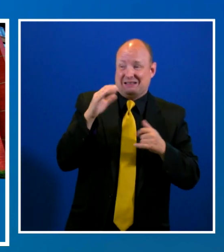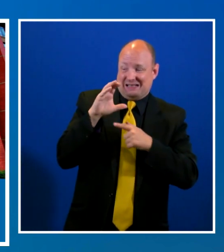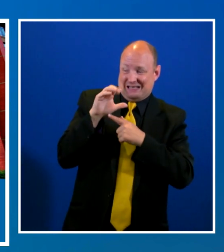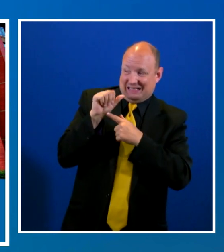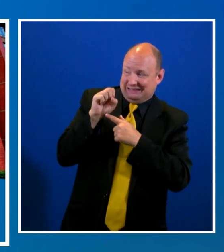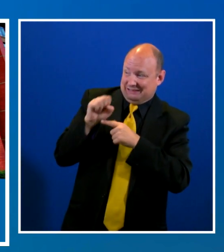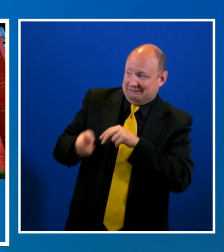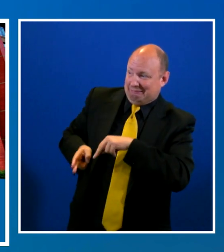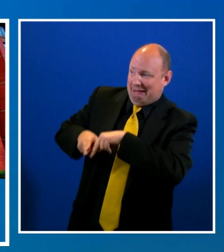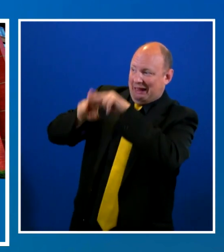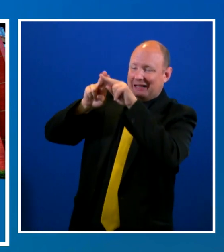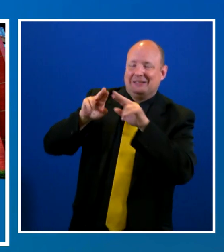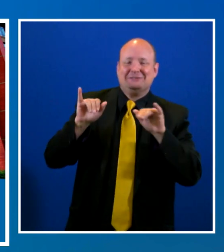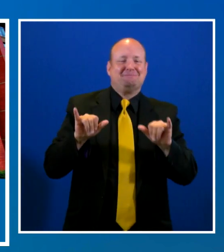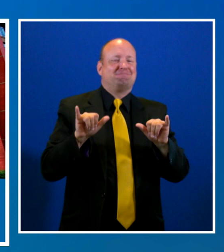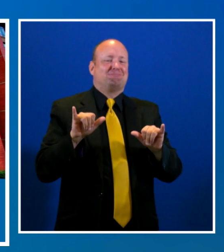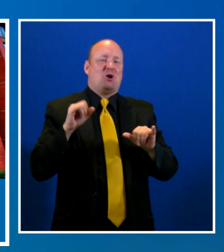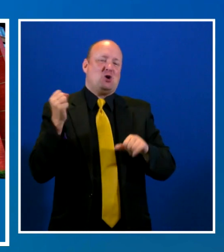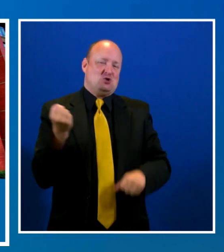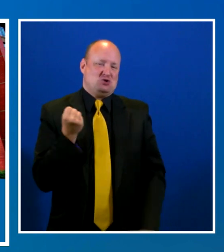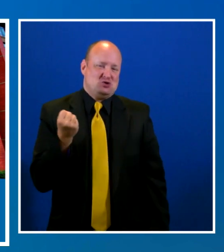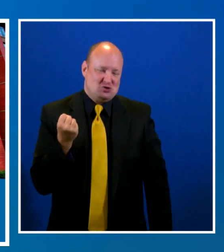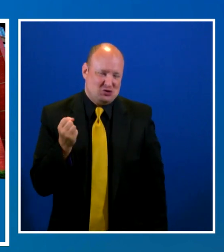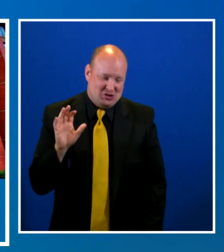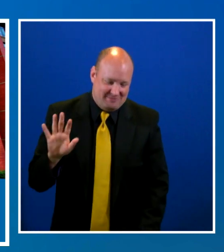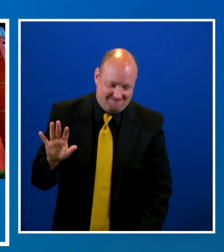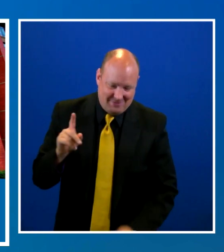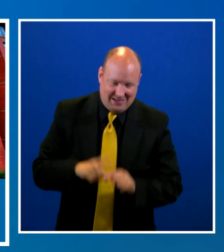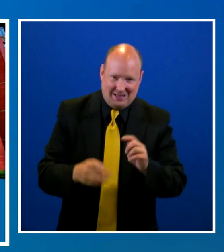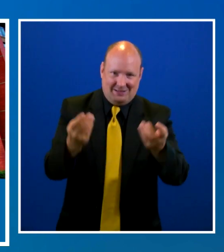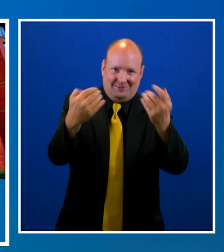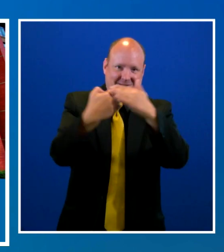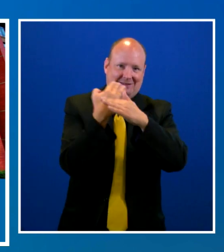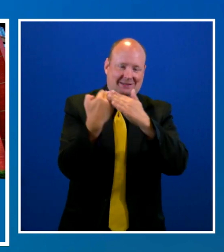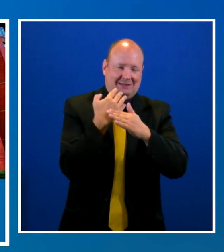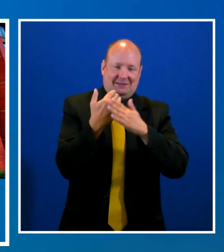Due to increased staffing capacity, Vancouver's Parks and